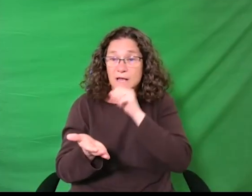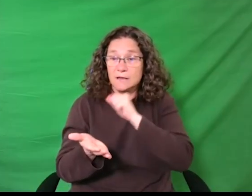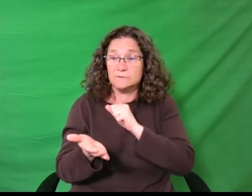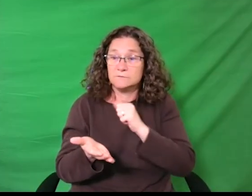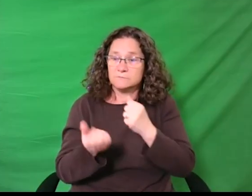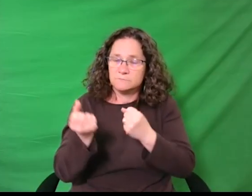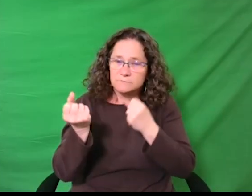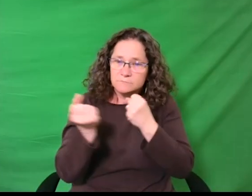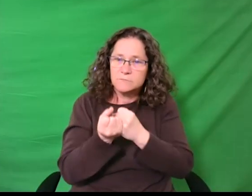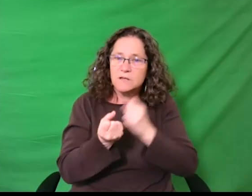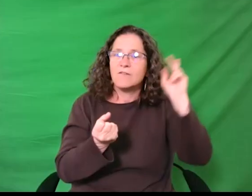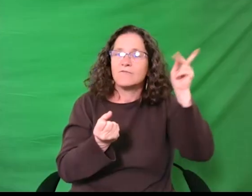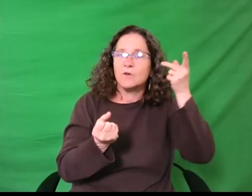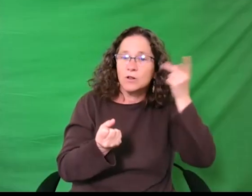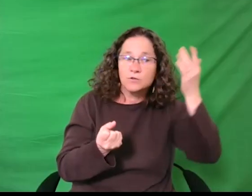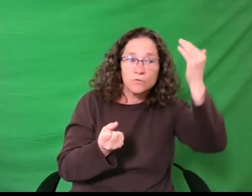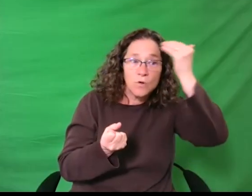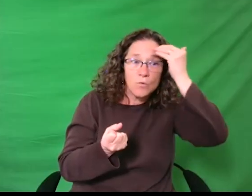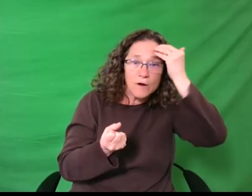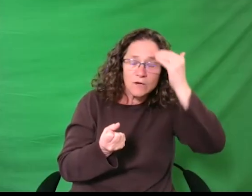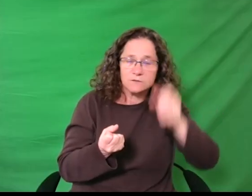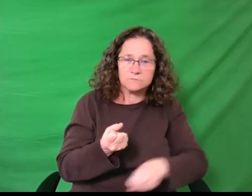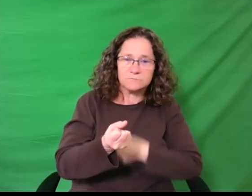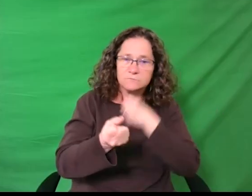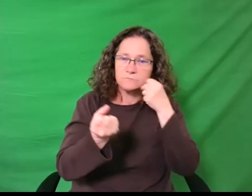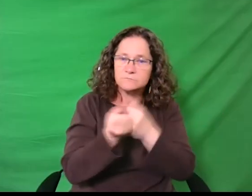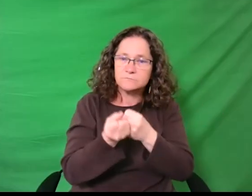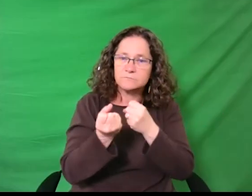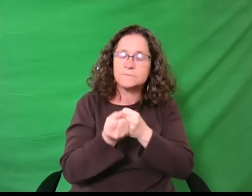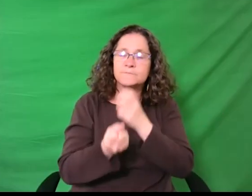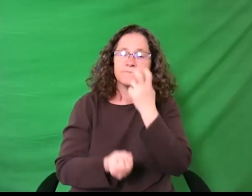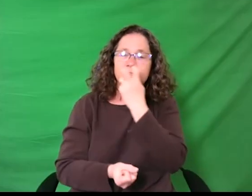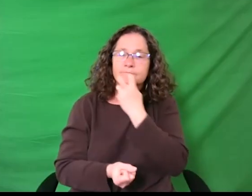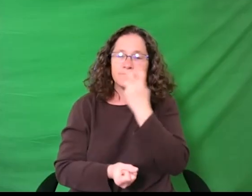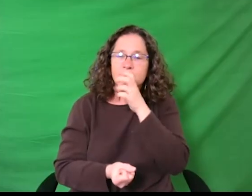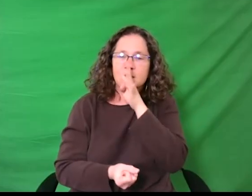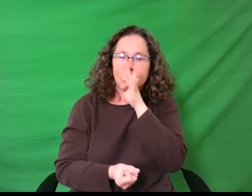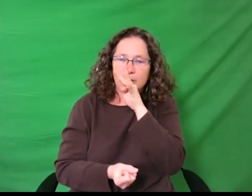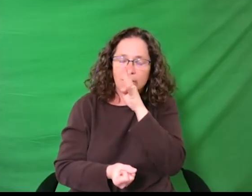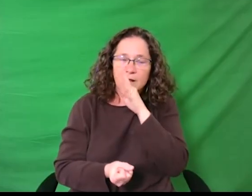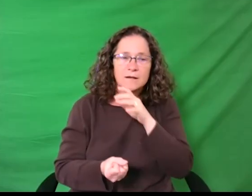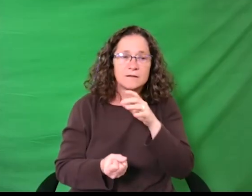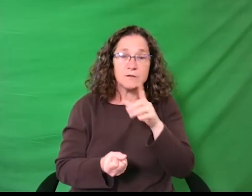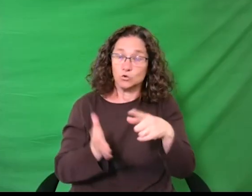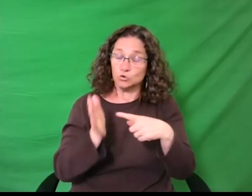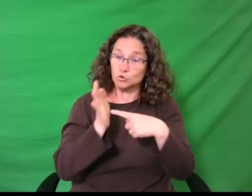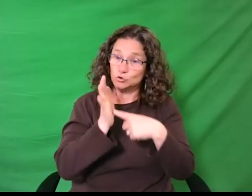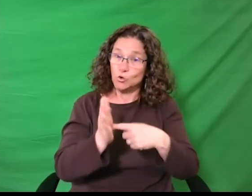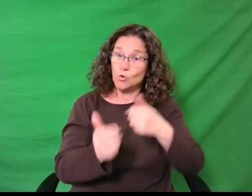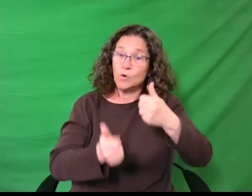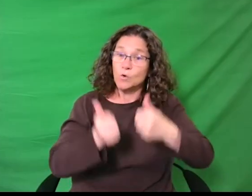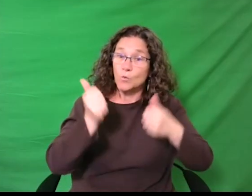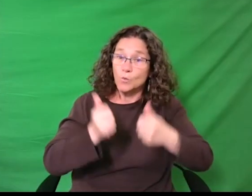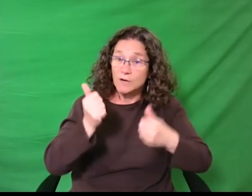You can use it to support articulation by showing students which phoneme was intended.